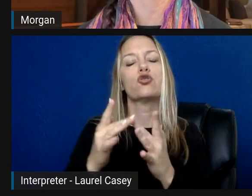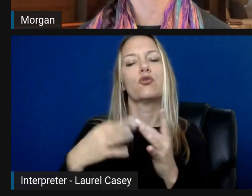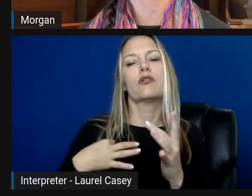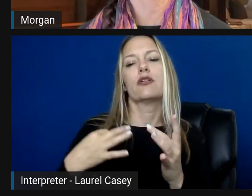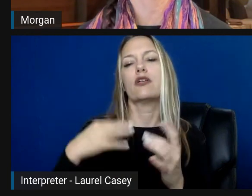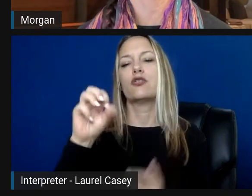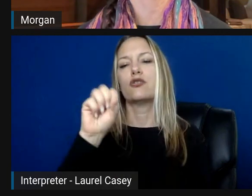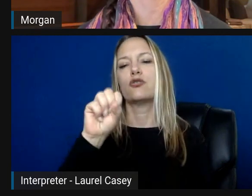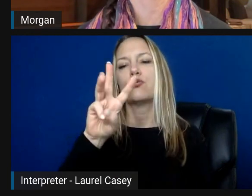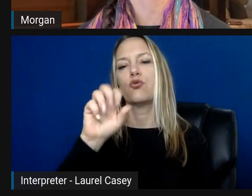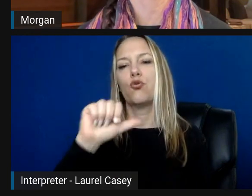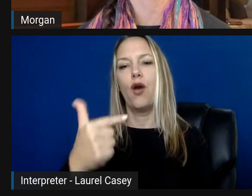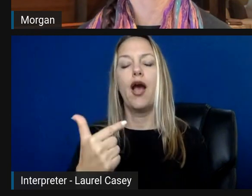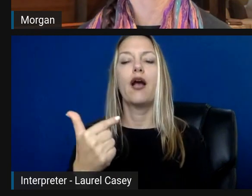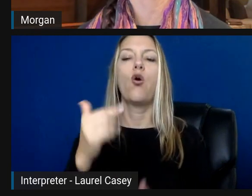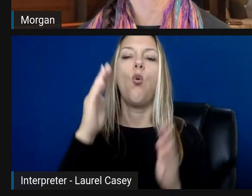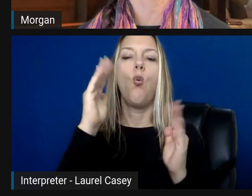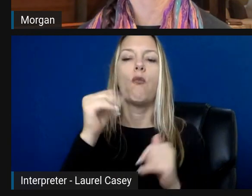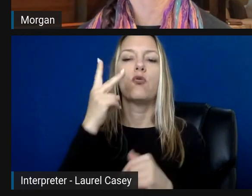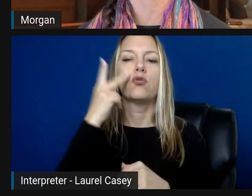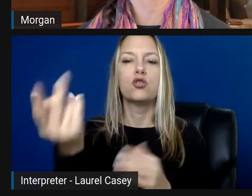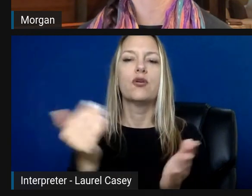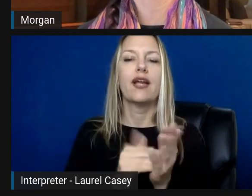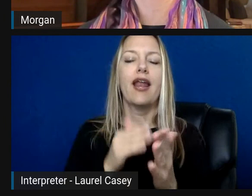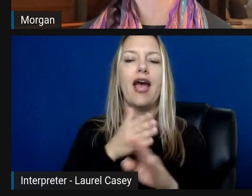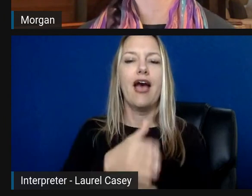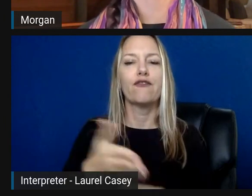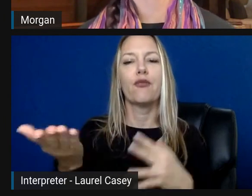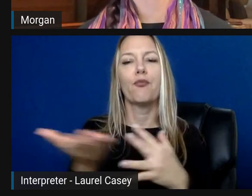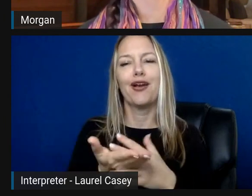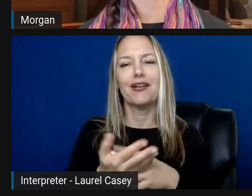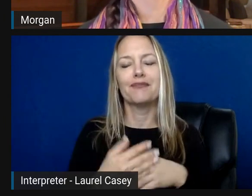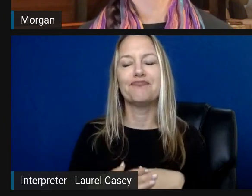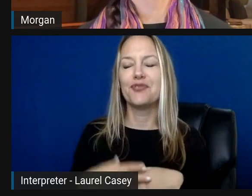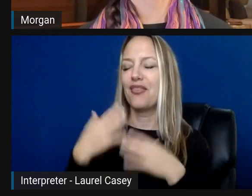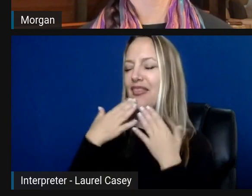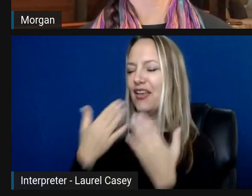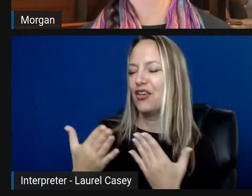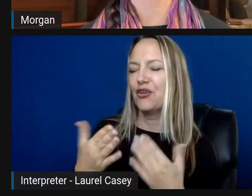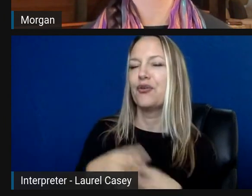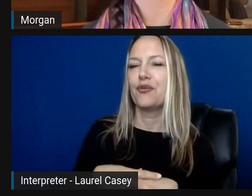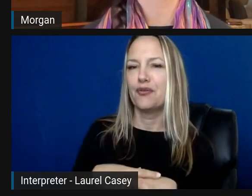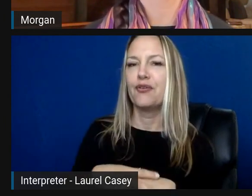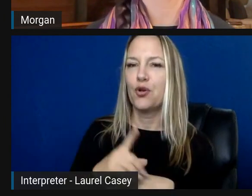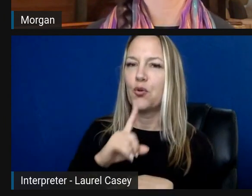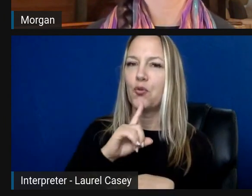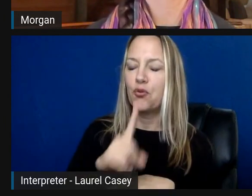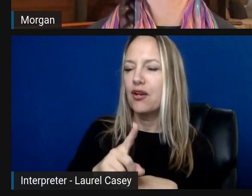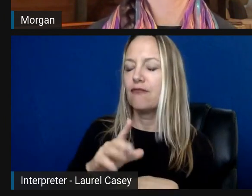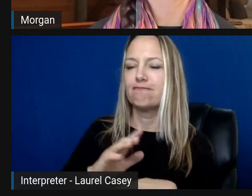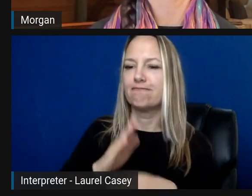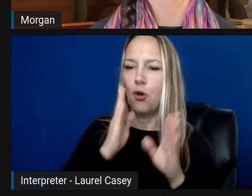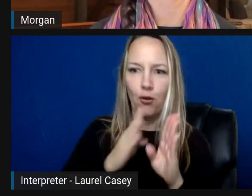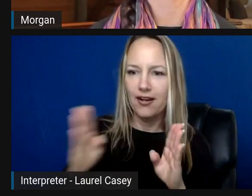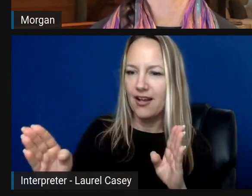we will see everybody here right after the break. Thank you so very much. This is a very well-organized and absolutely fabulous event.